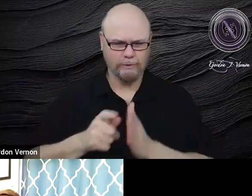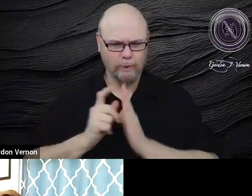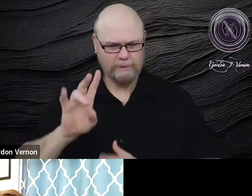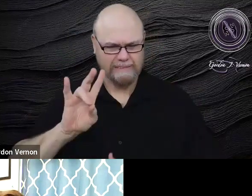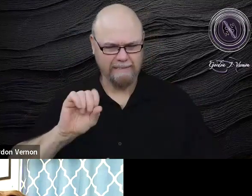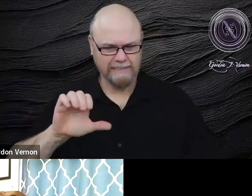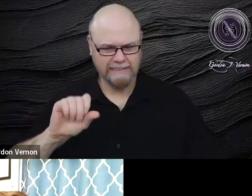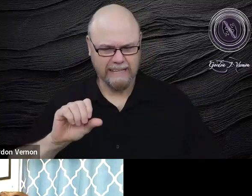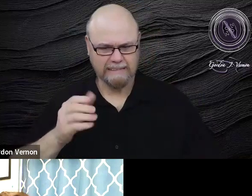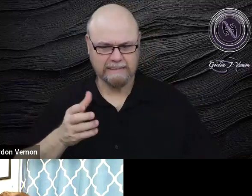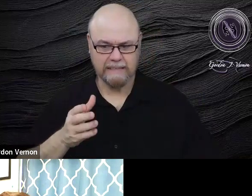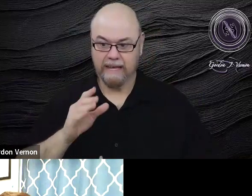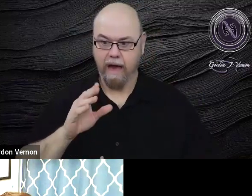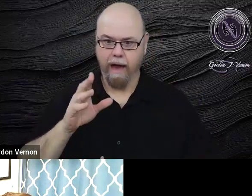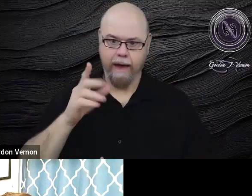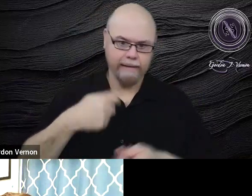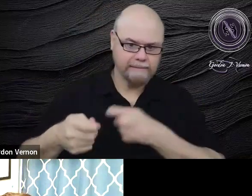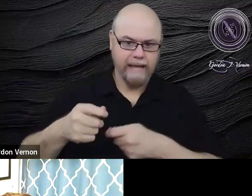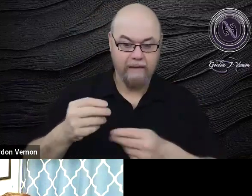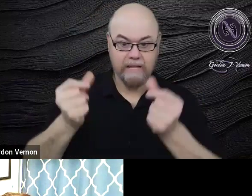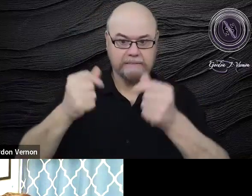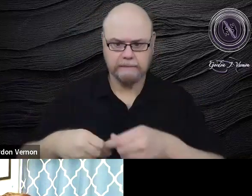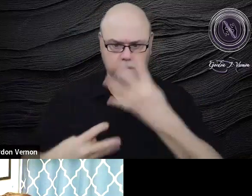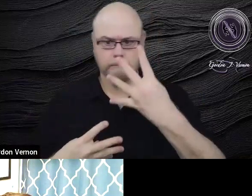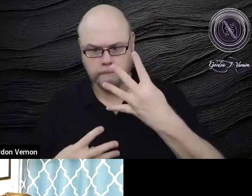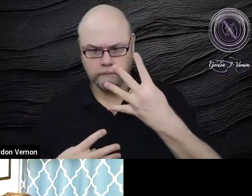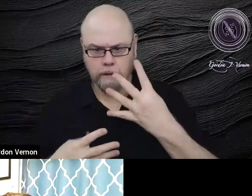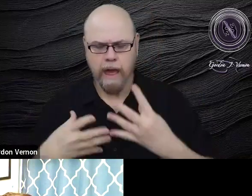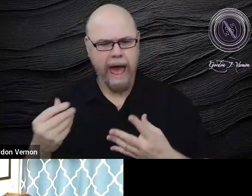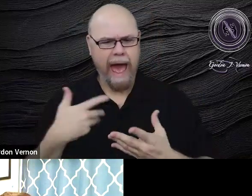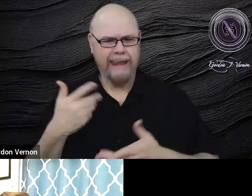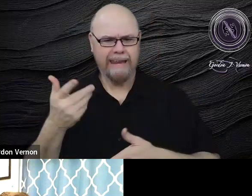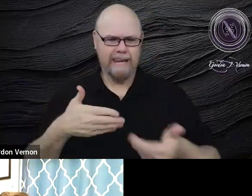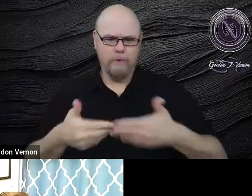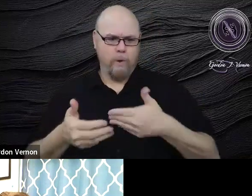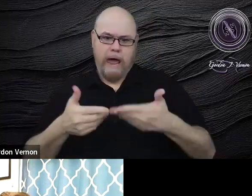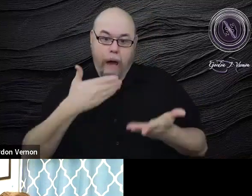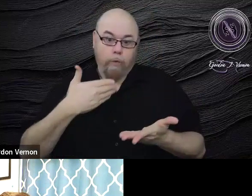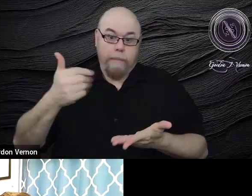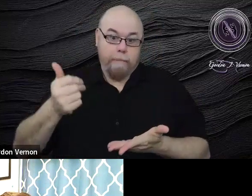paradigms that are often used in the auditory and visual modalities to study distraction.